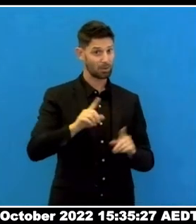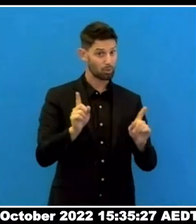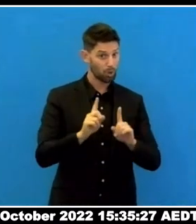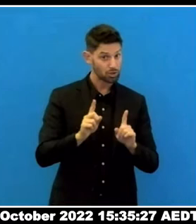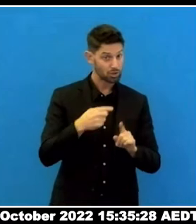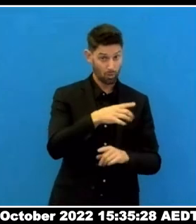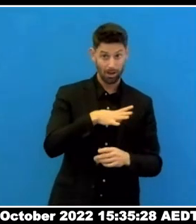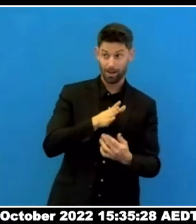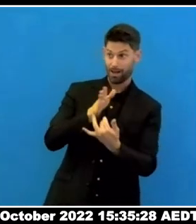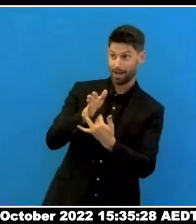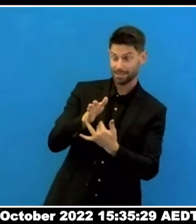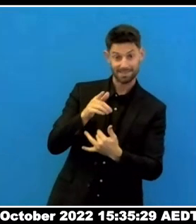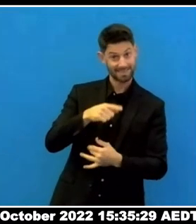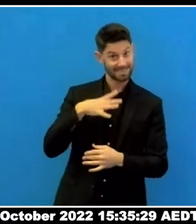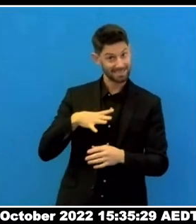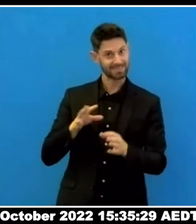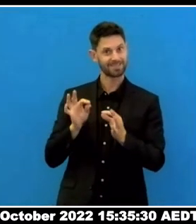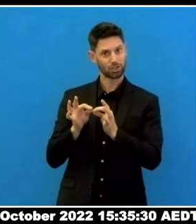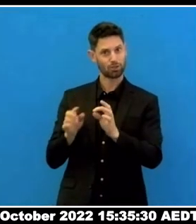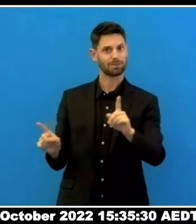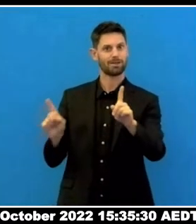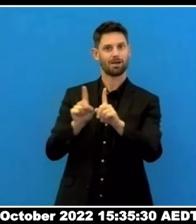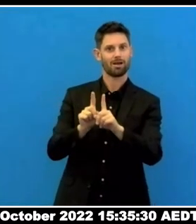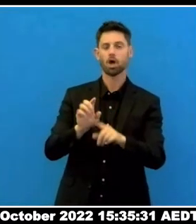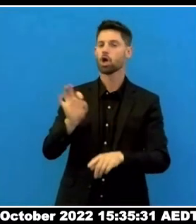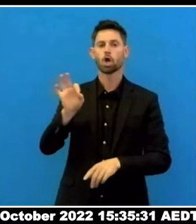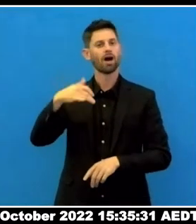When we say interpreters, we want face to face interpreters.